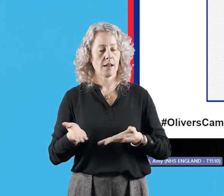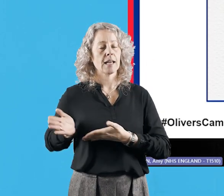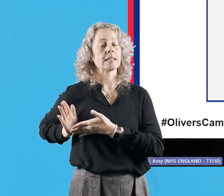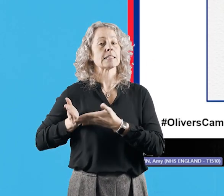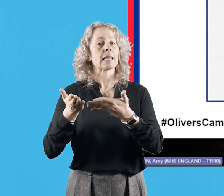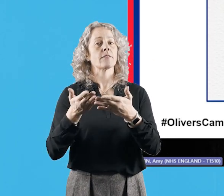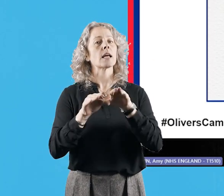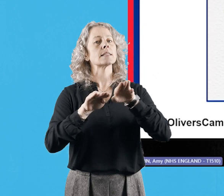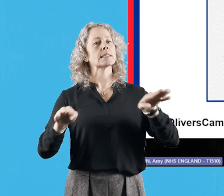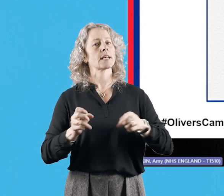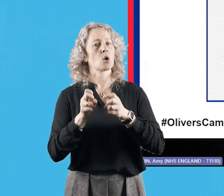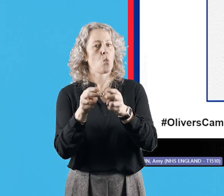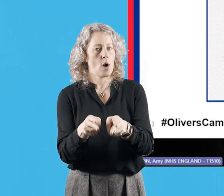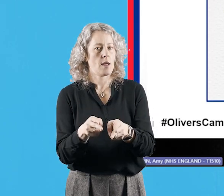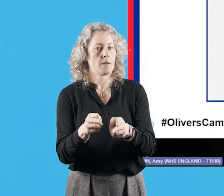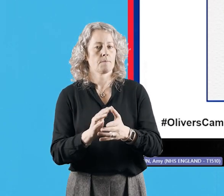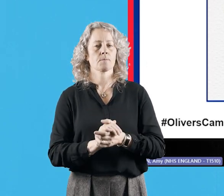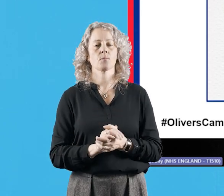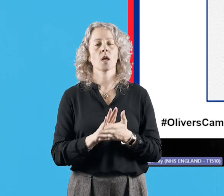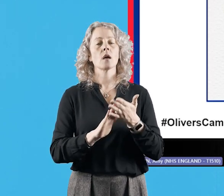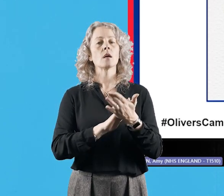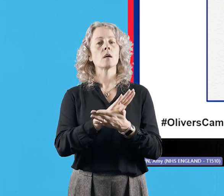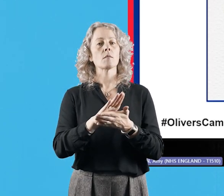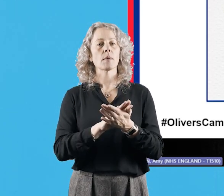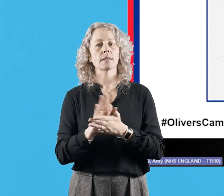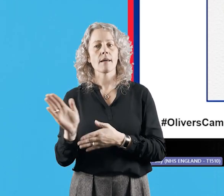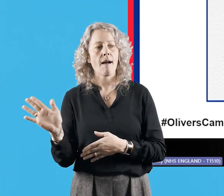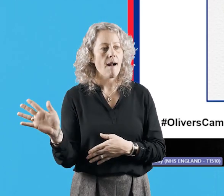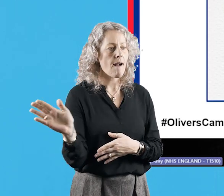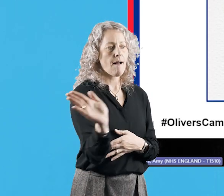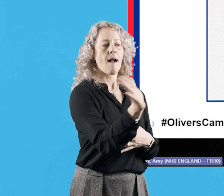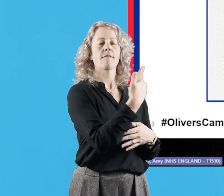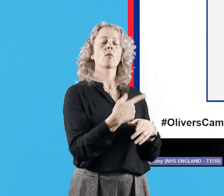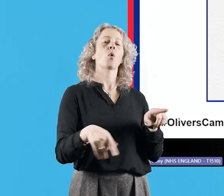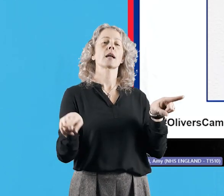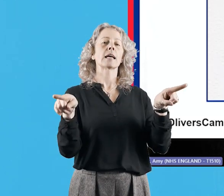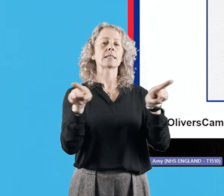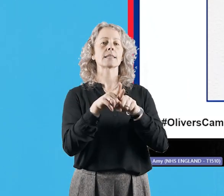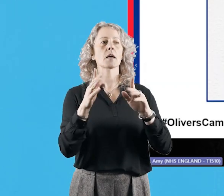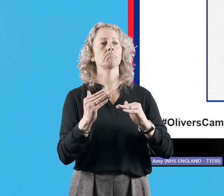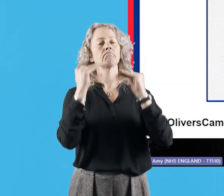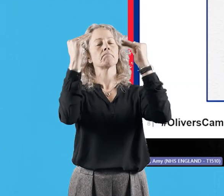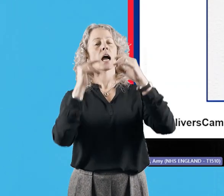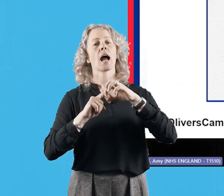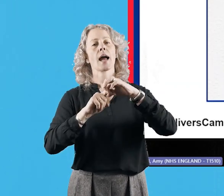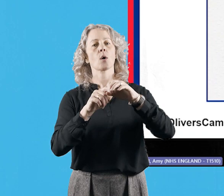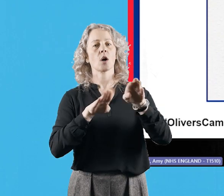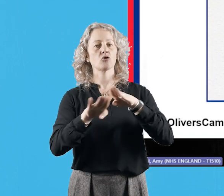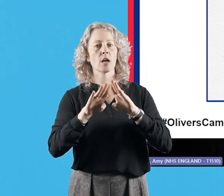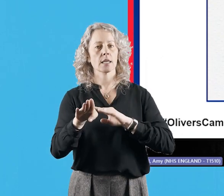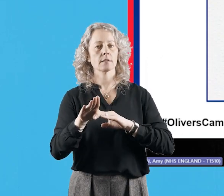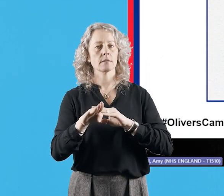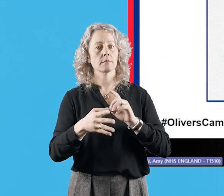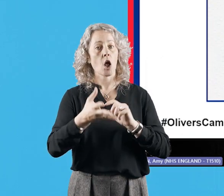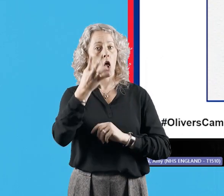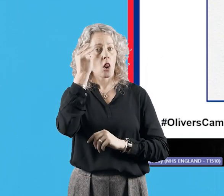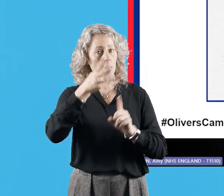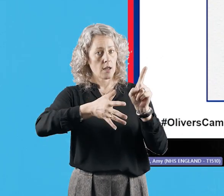a standardised way so that makes sure that everybody gets the same high quality training and learning outcomes.